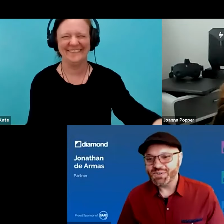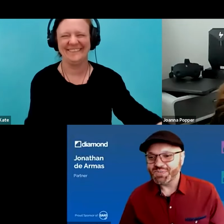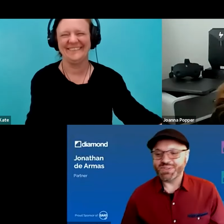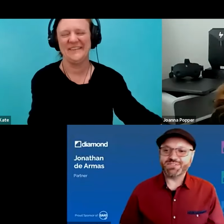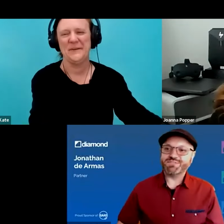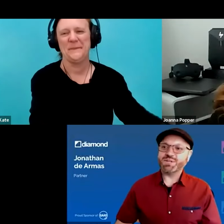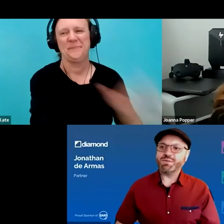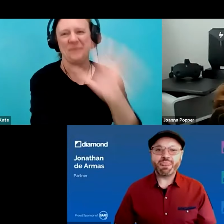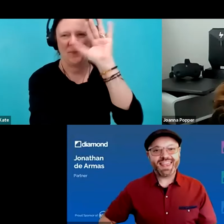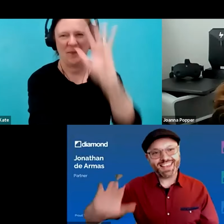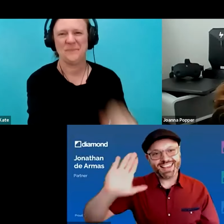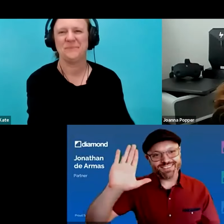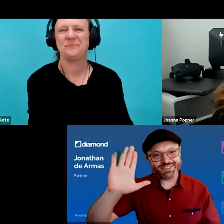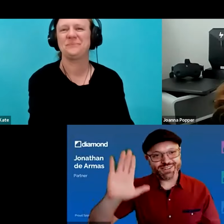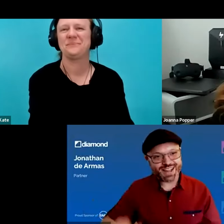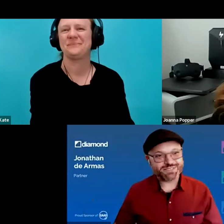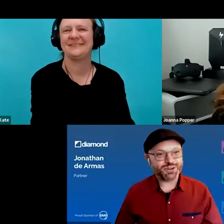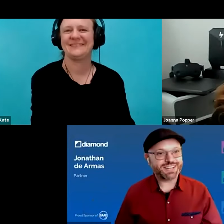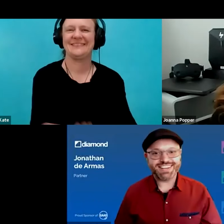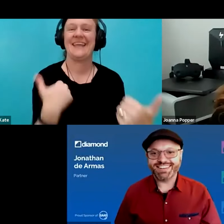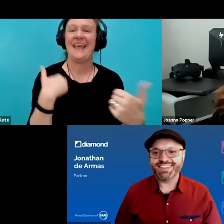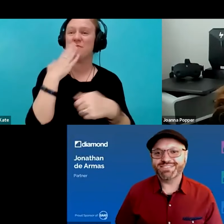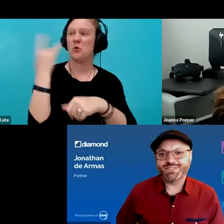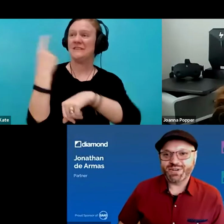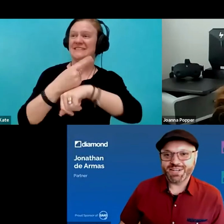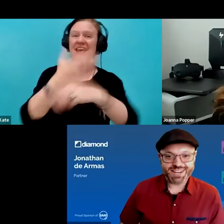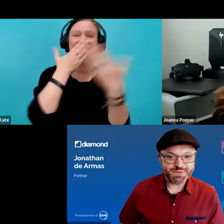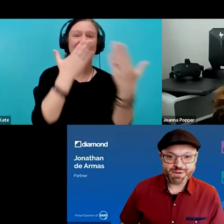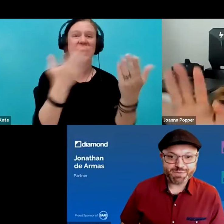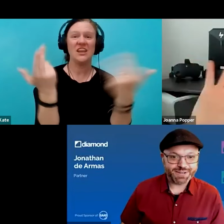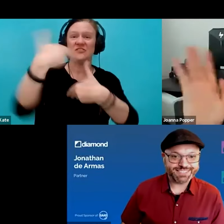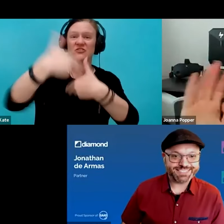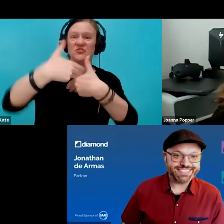Christina Heller: Bye everyone Jonathan de Armas: Have a great day. And thanks for joining Diamond webinars.